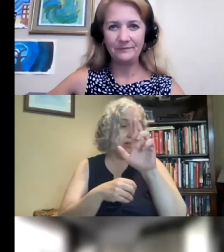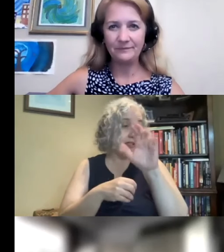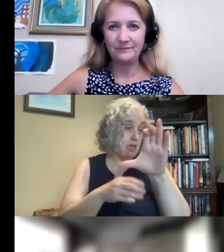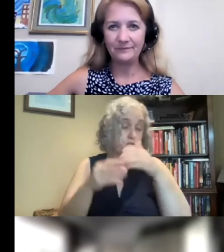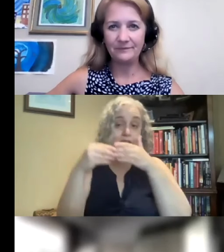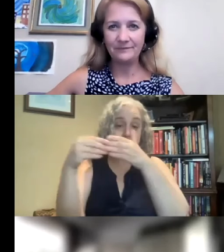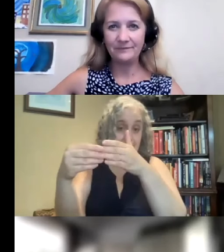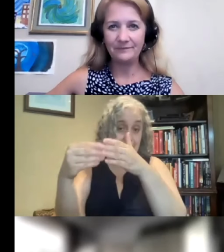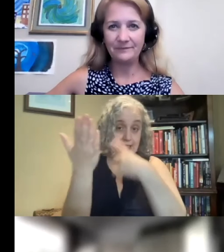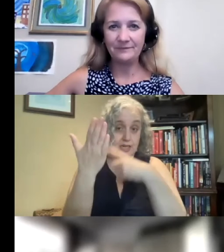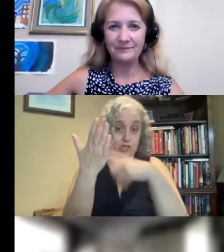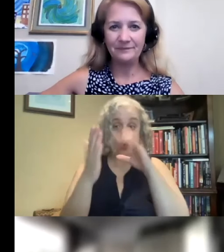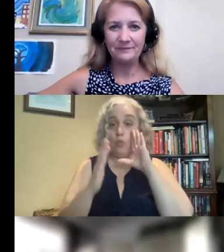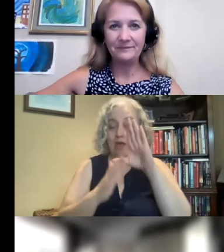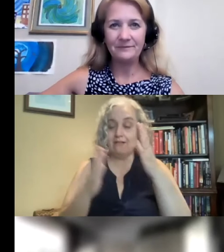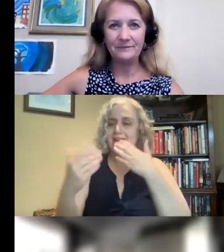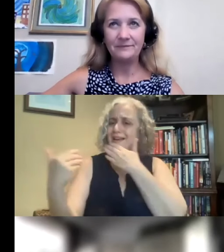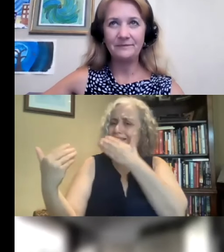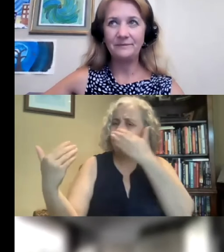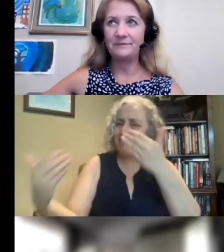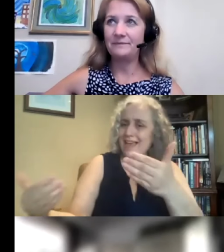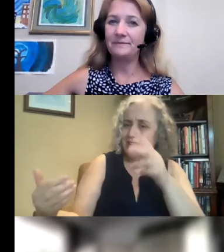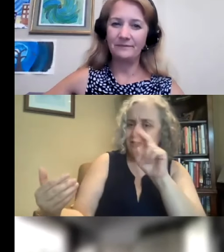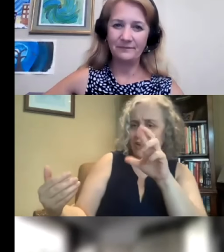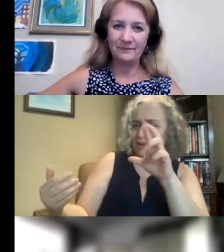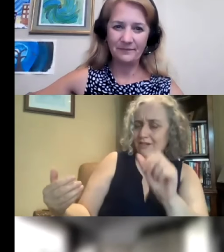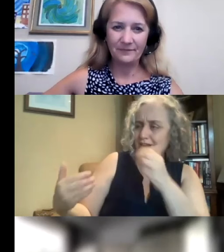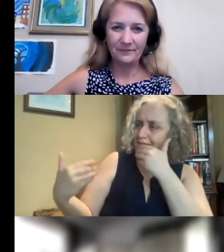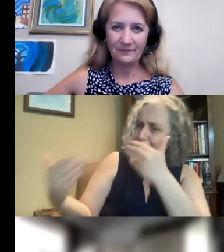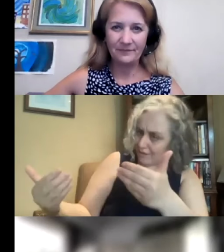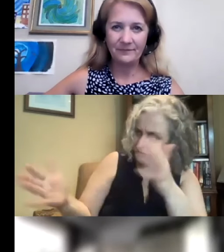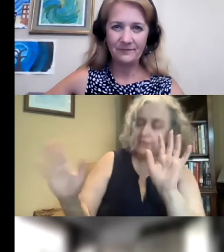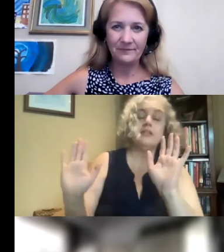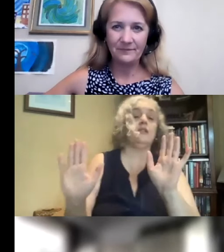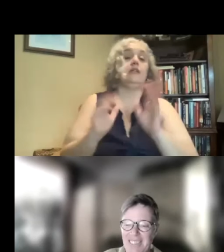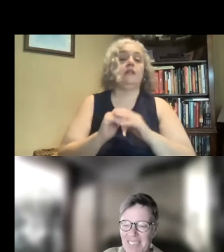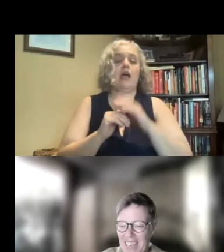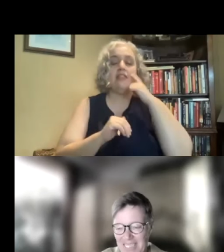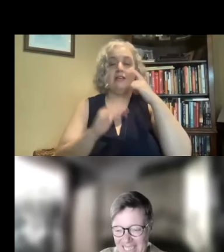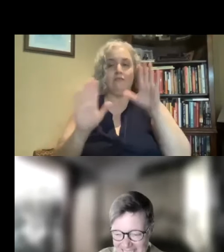Jutta Treviranus: Thank you, Vera. Great. We have changed.